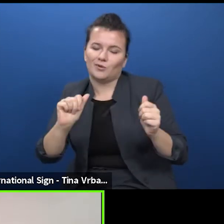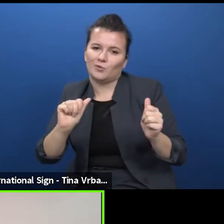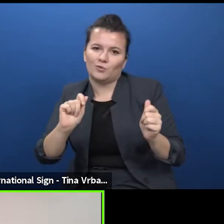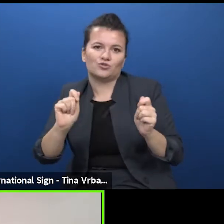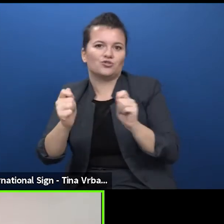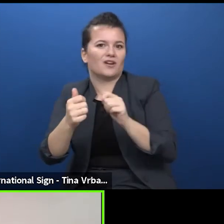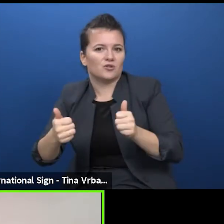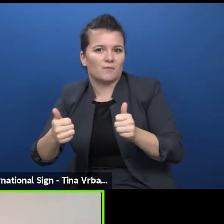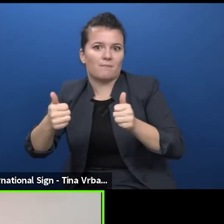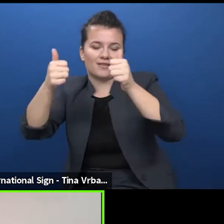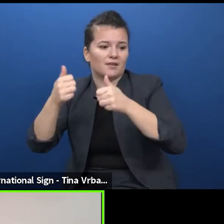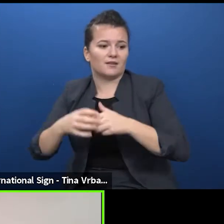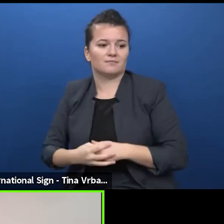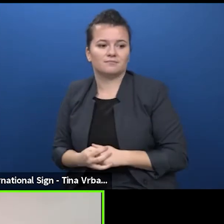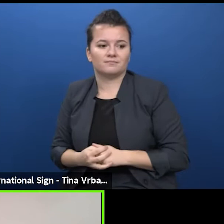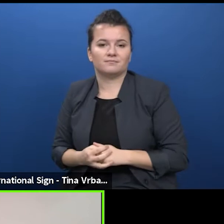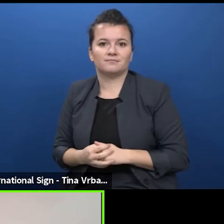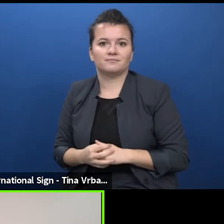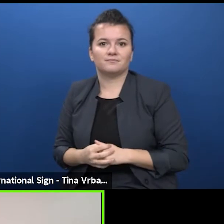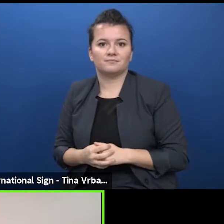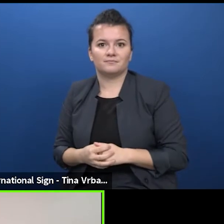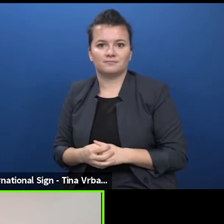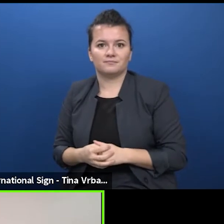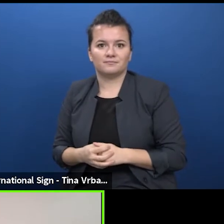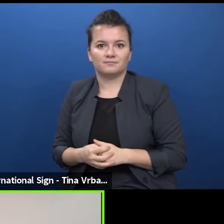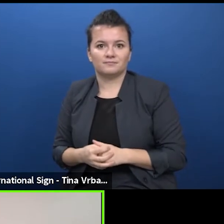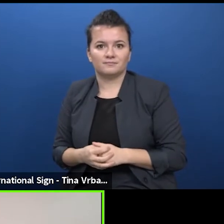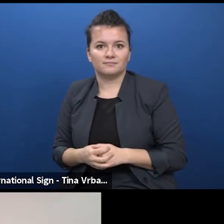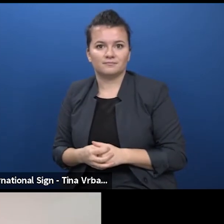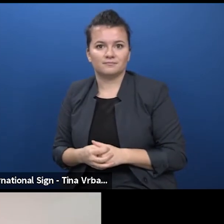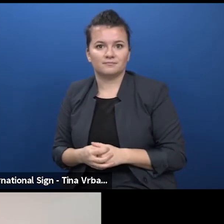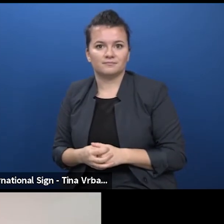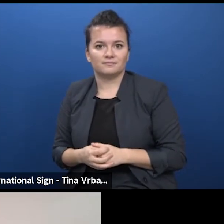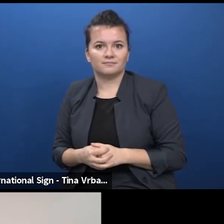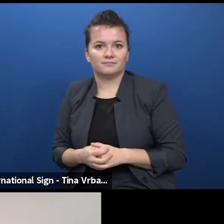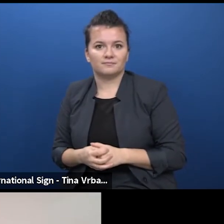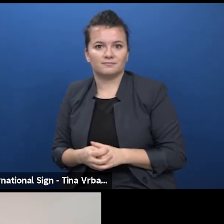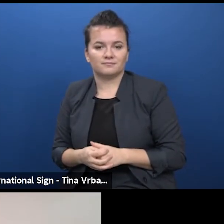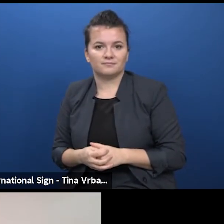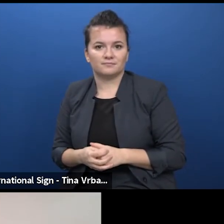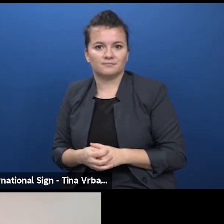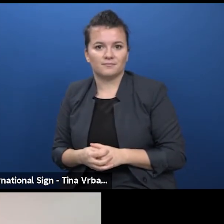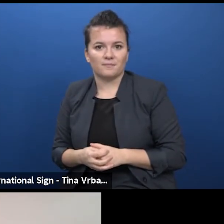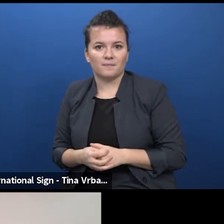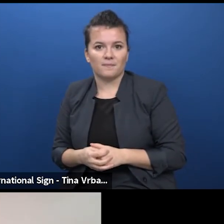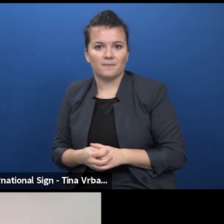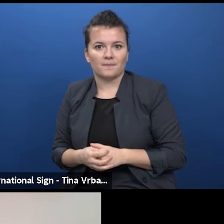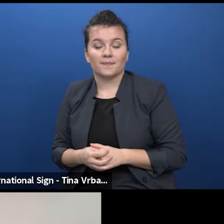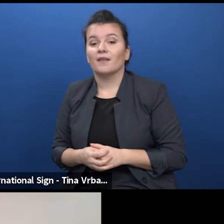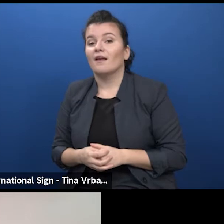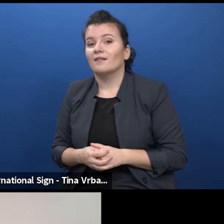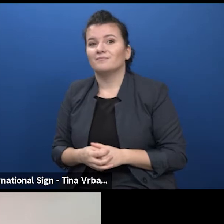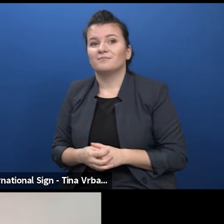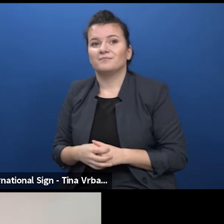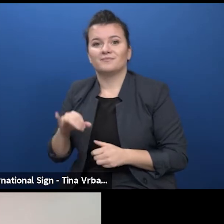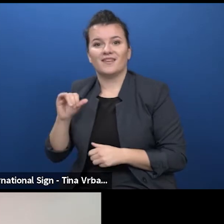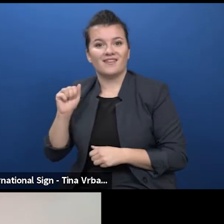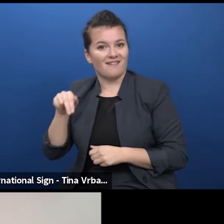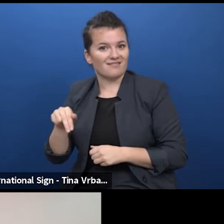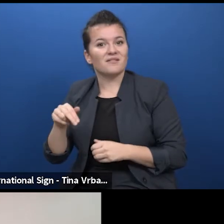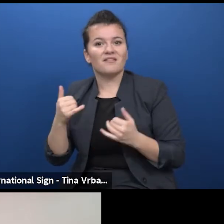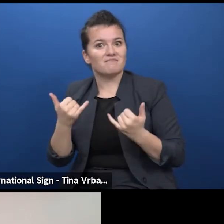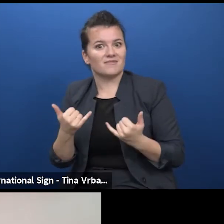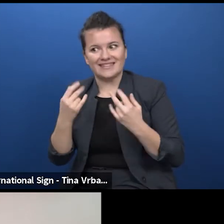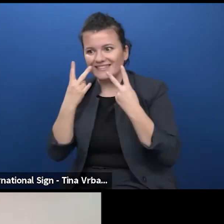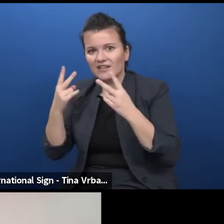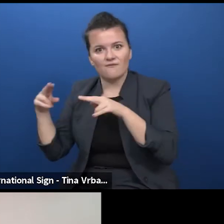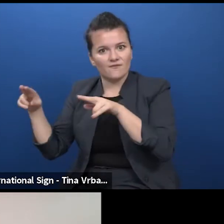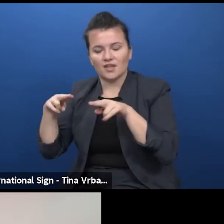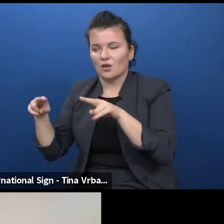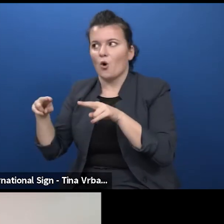for all of us. And, but right now even with those strong images we are nonetheless actually